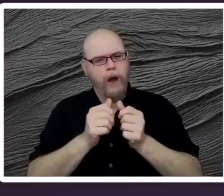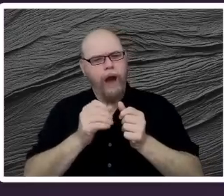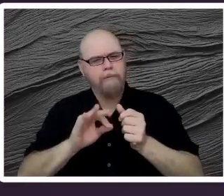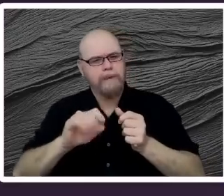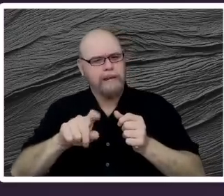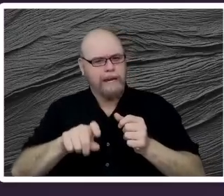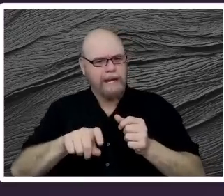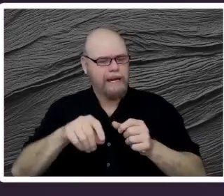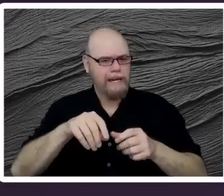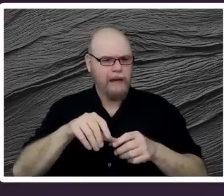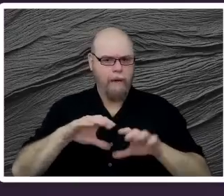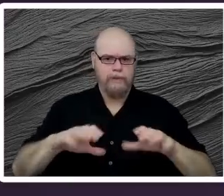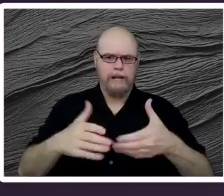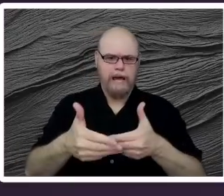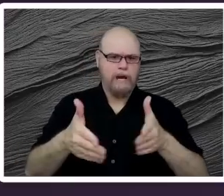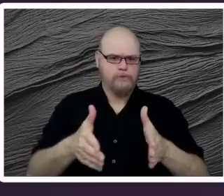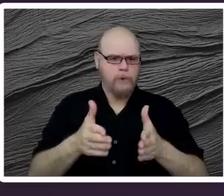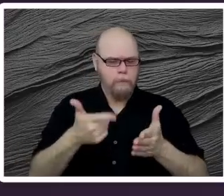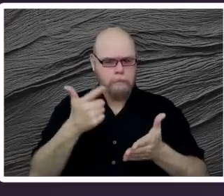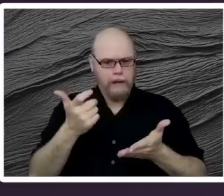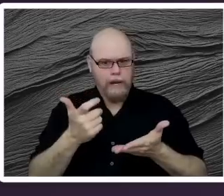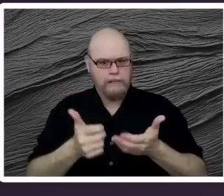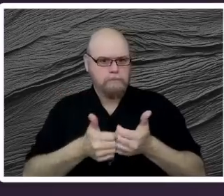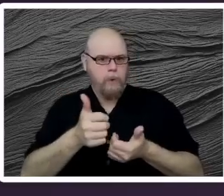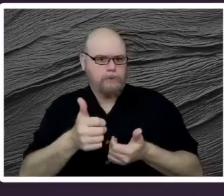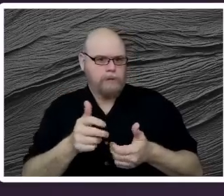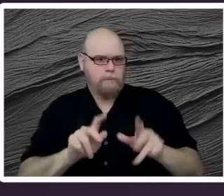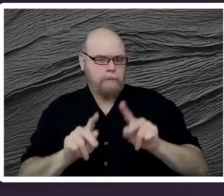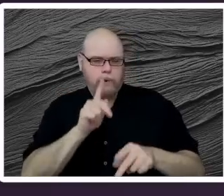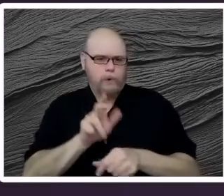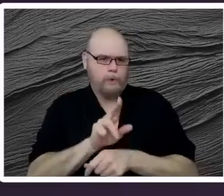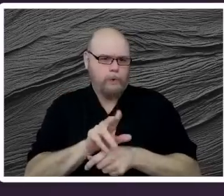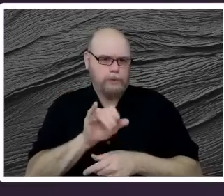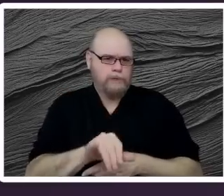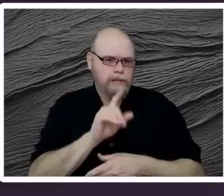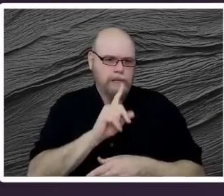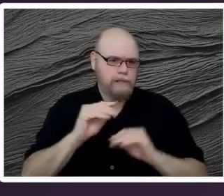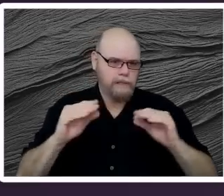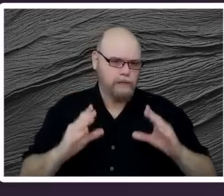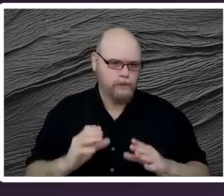push users are teachers. It's also very important that we're able to adapt the